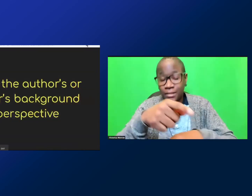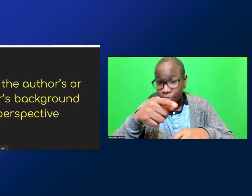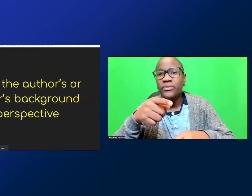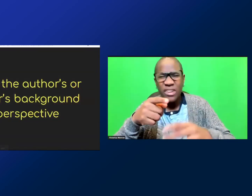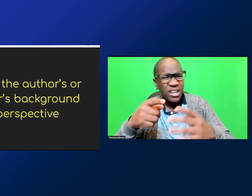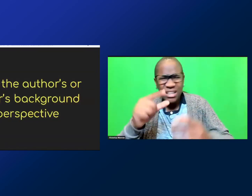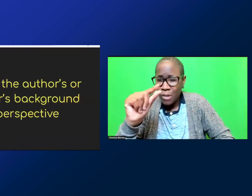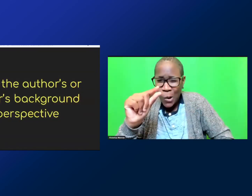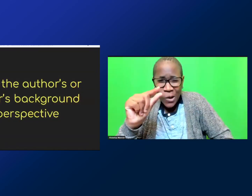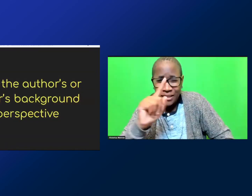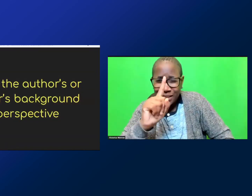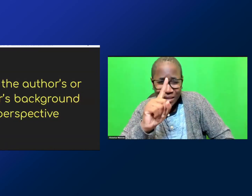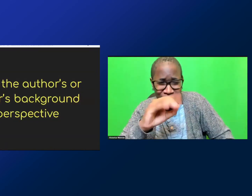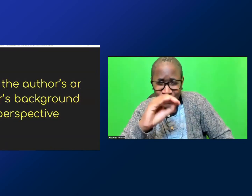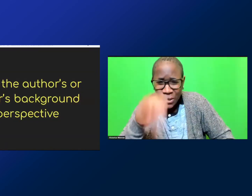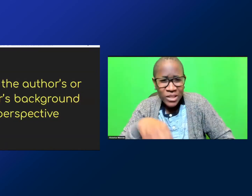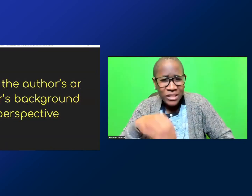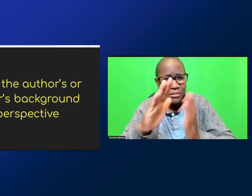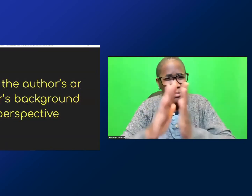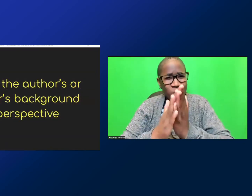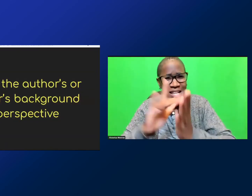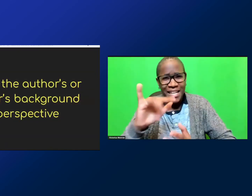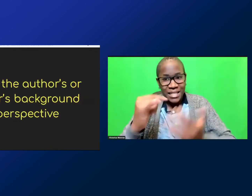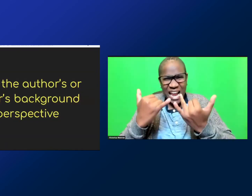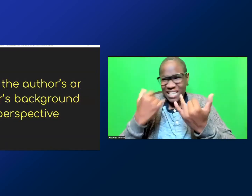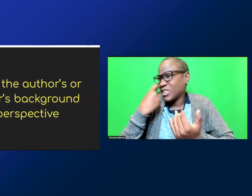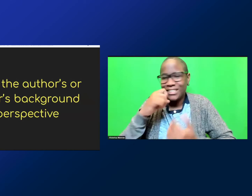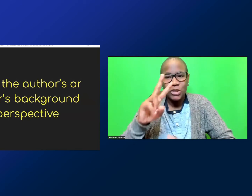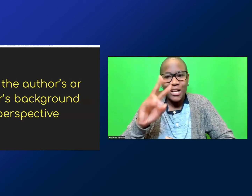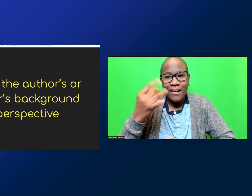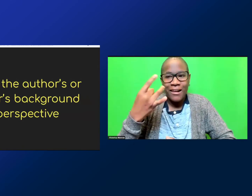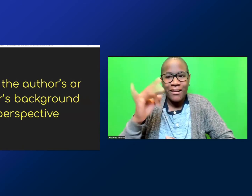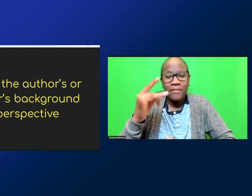there's a very small percentage of books that are actually written by people i want